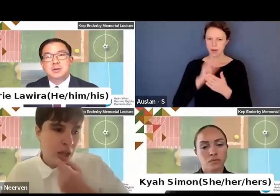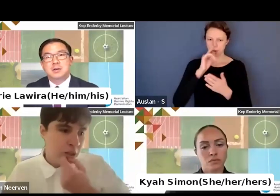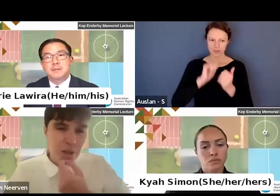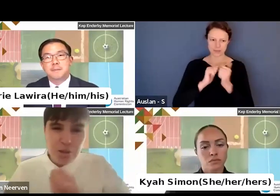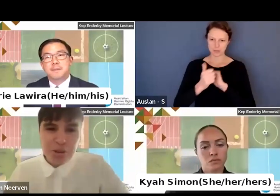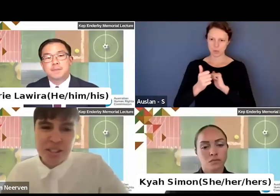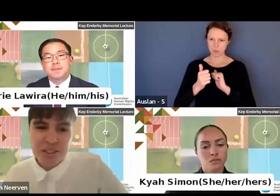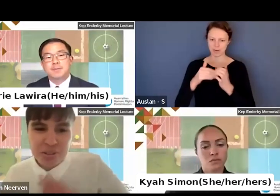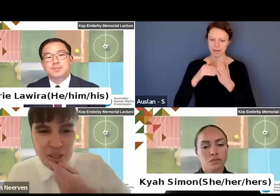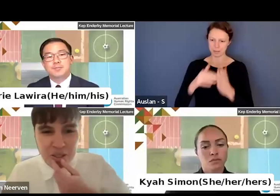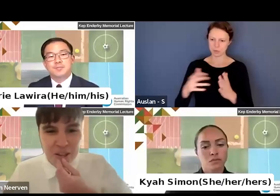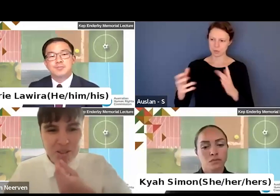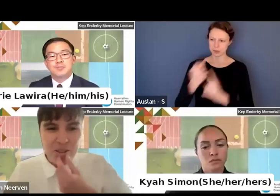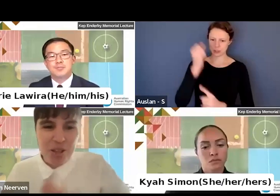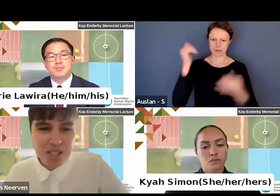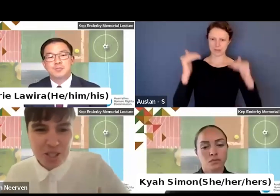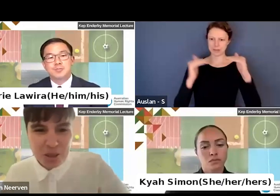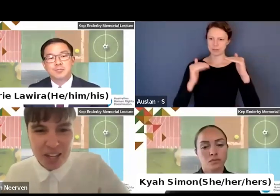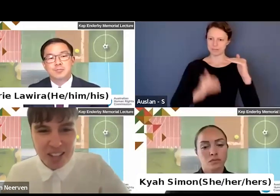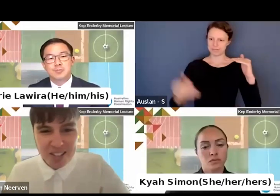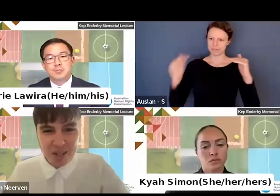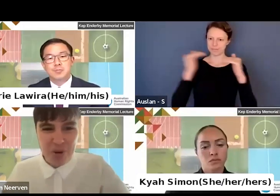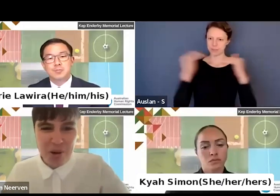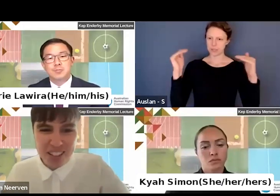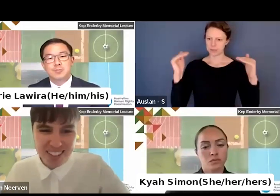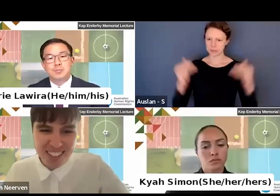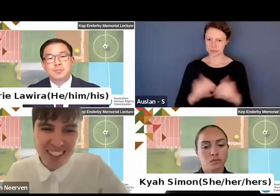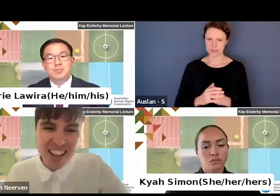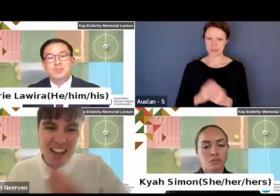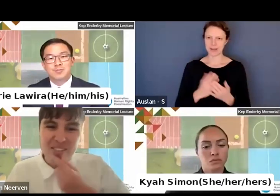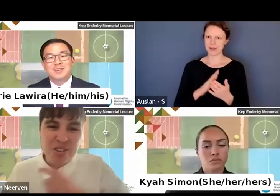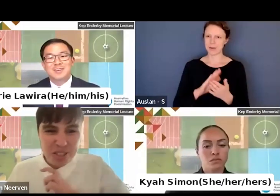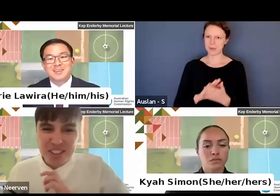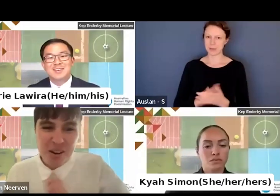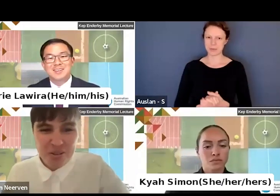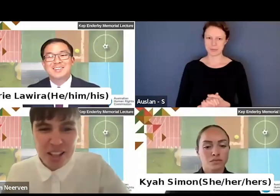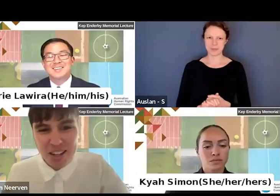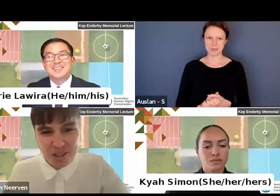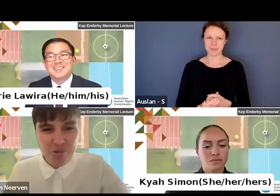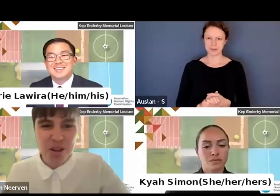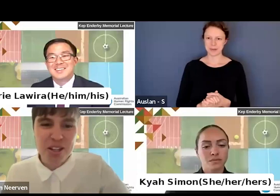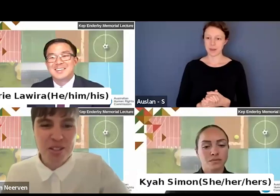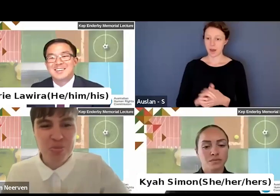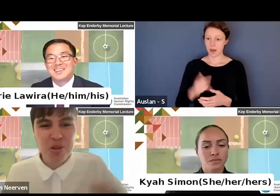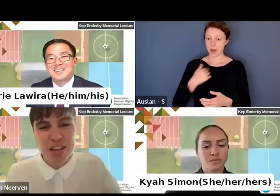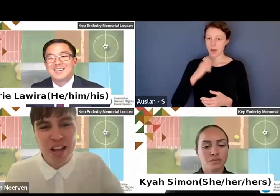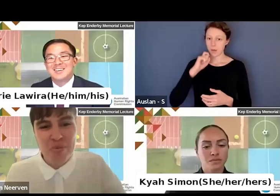Yeah, these are really, really great questions to be asking your post. I will clarify that I don't work in sport,